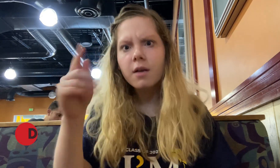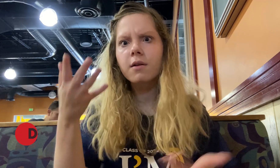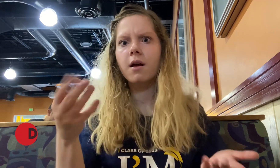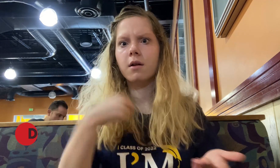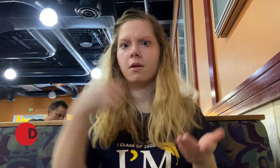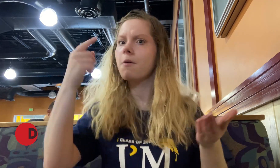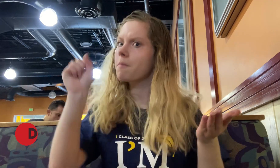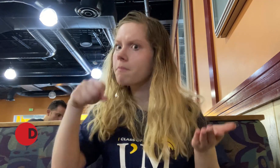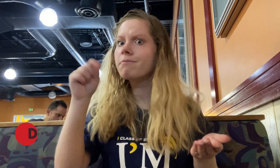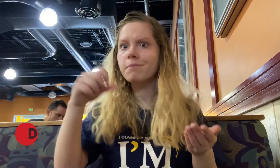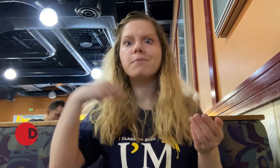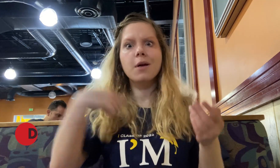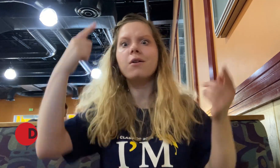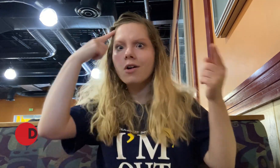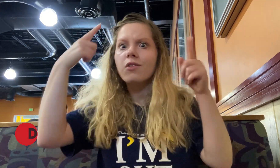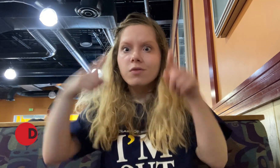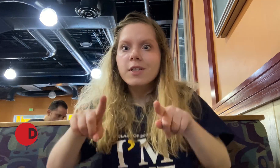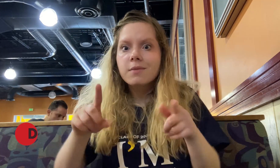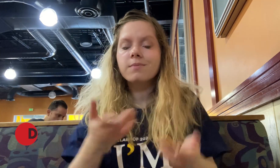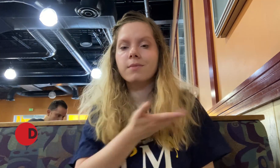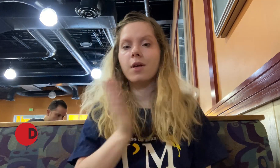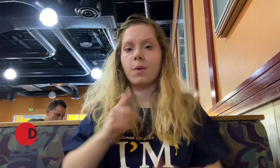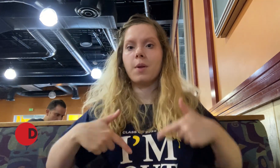I agree with that statement.